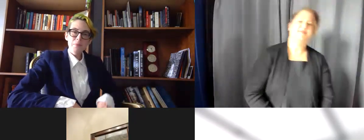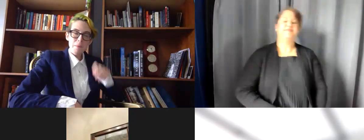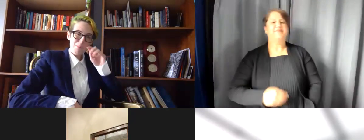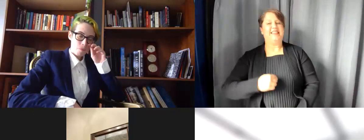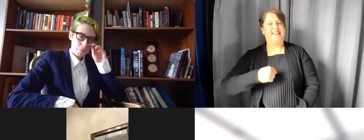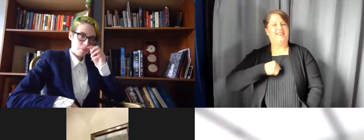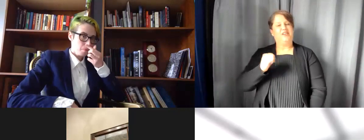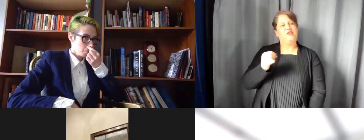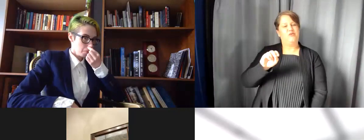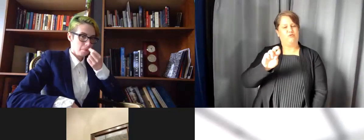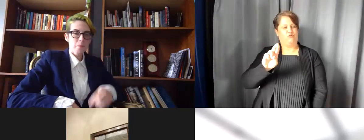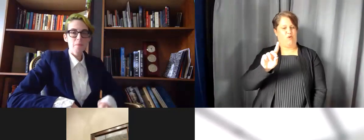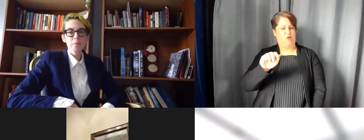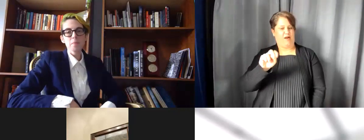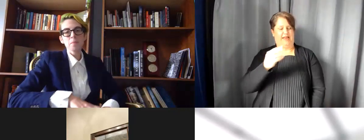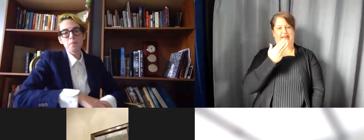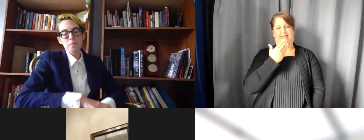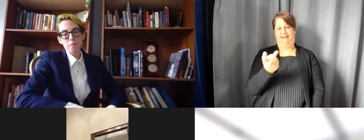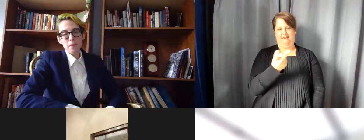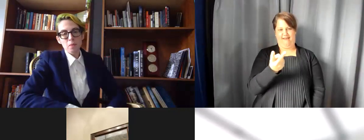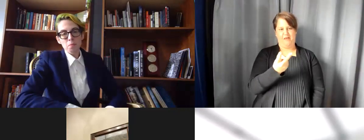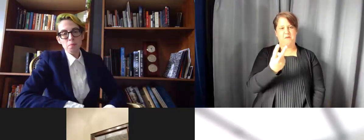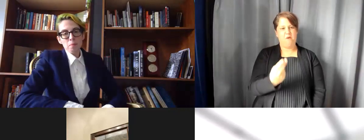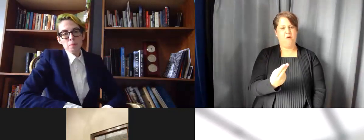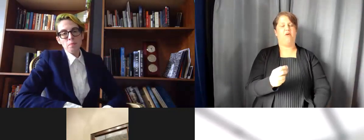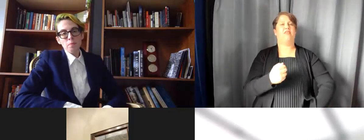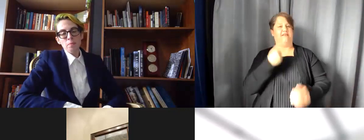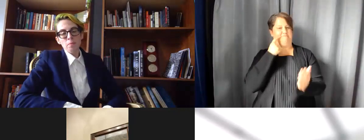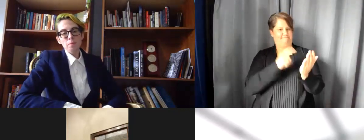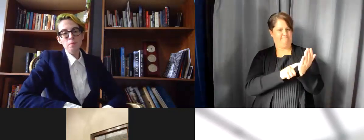Jordan Radford: something that you you both said, is that like